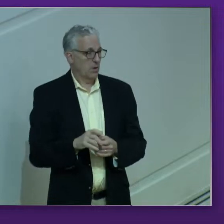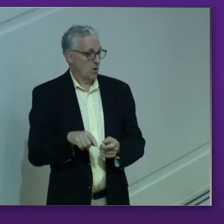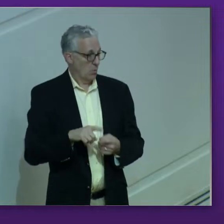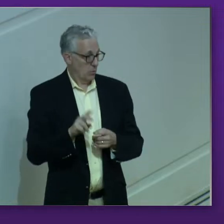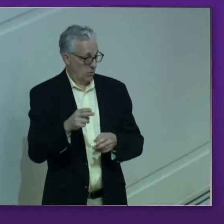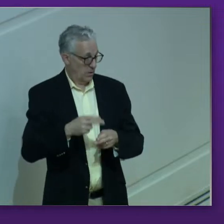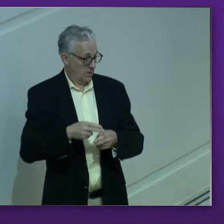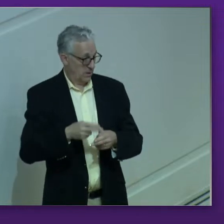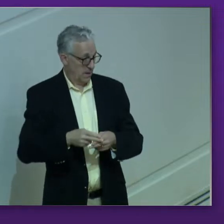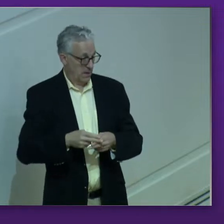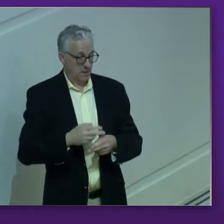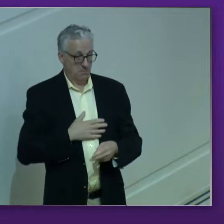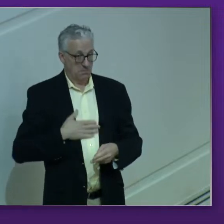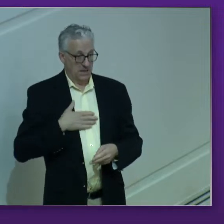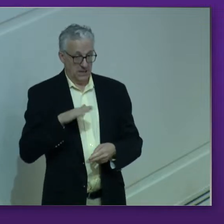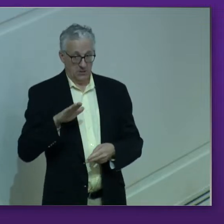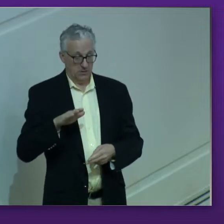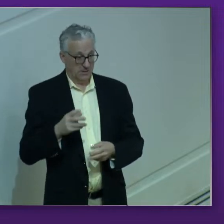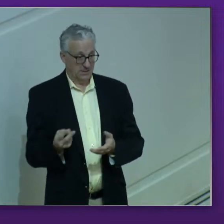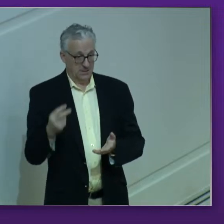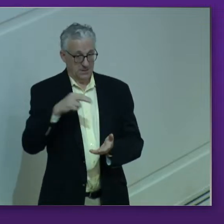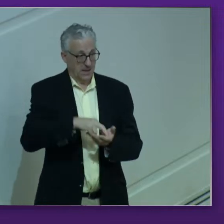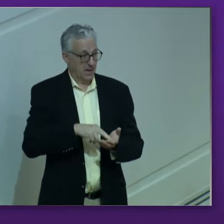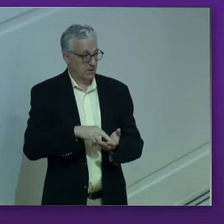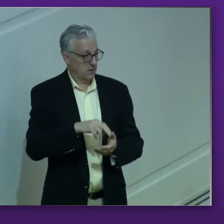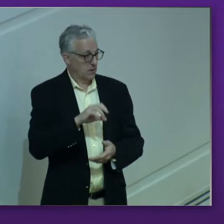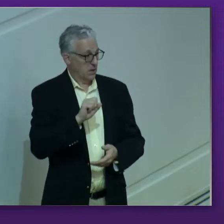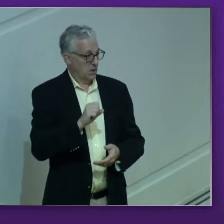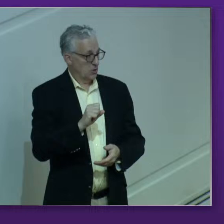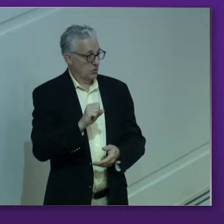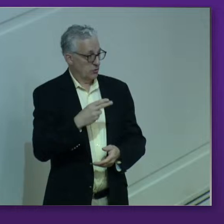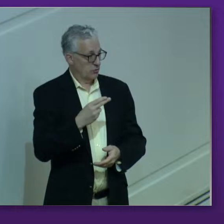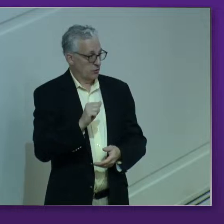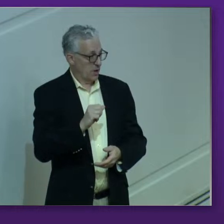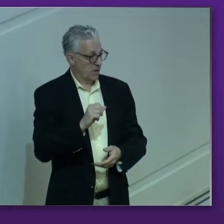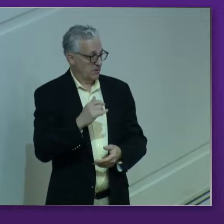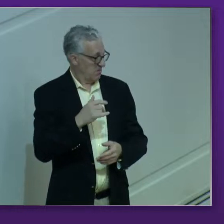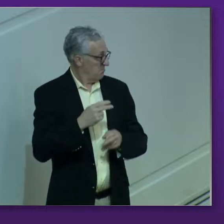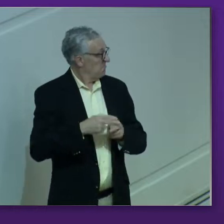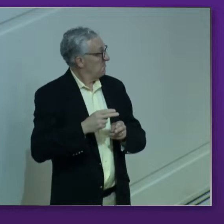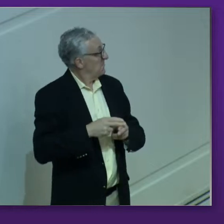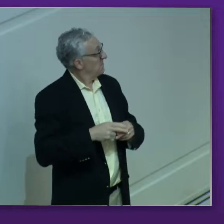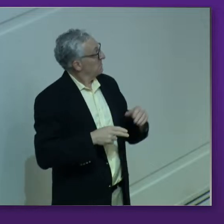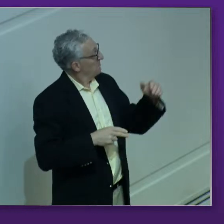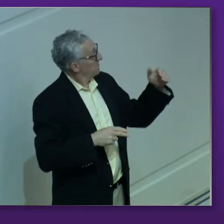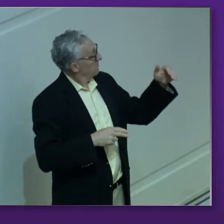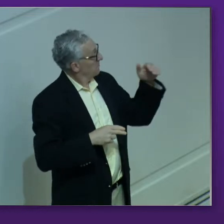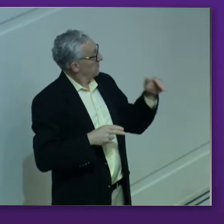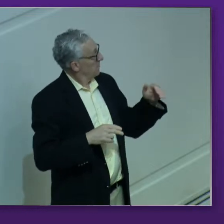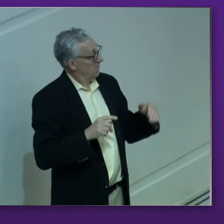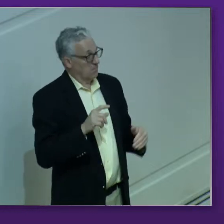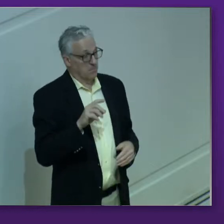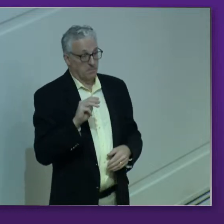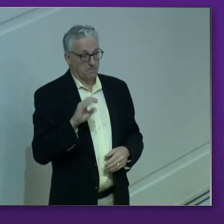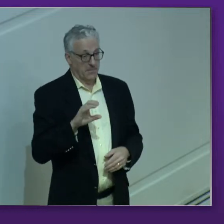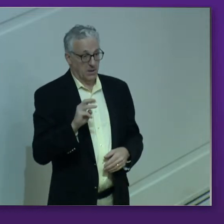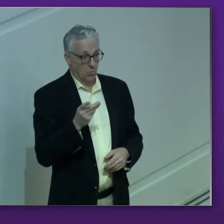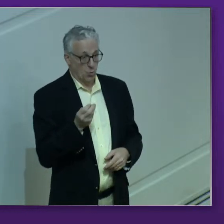SHARE THE SABBATICAL WORD IS FOR THE NEXT ACADEMIC YEAR. PLEASE STAND AT YOUR SEAT WHEN